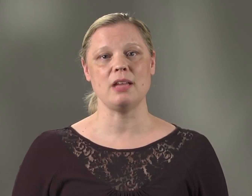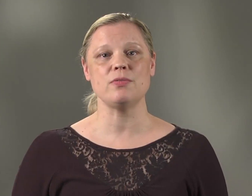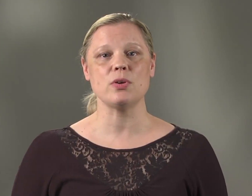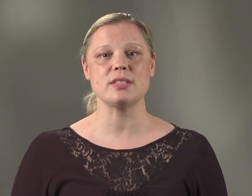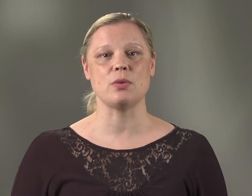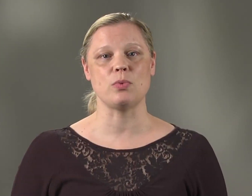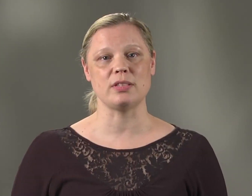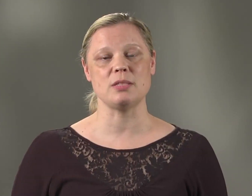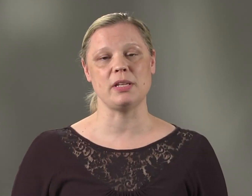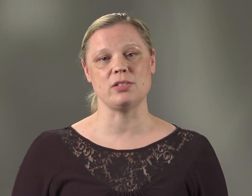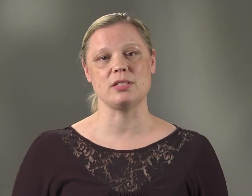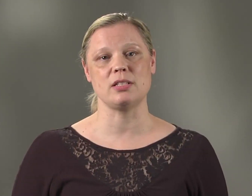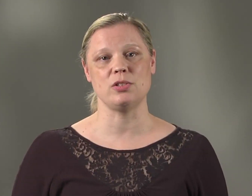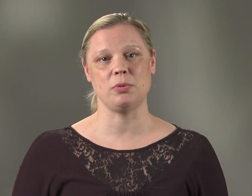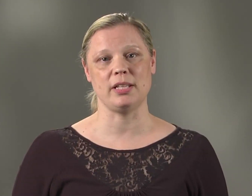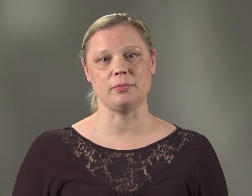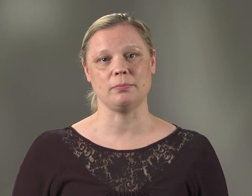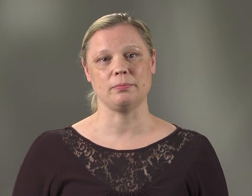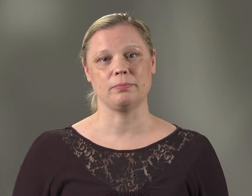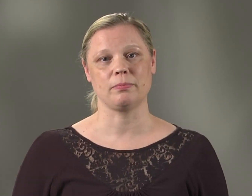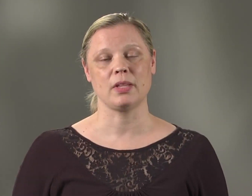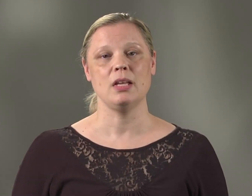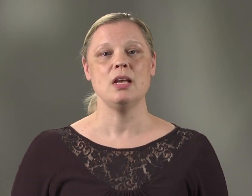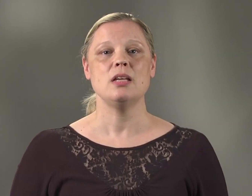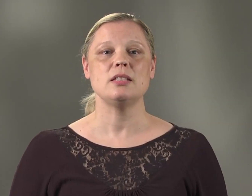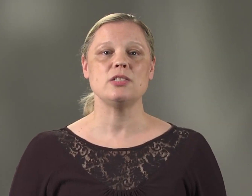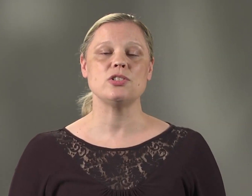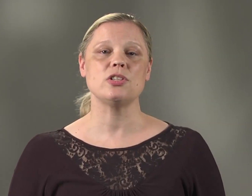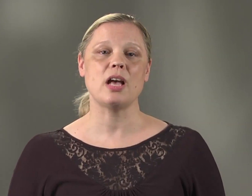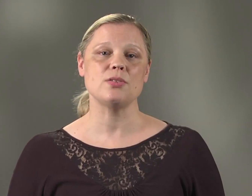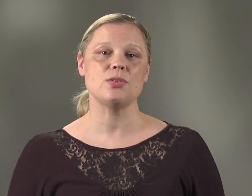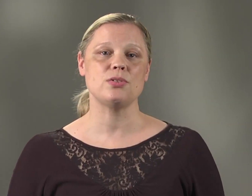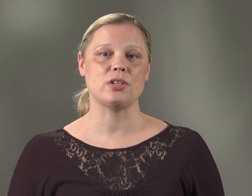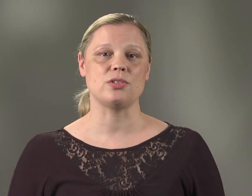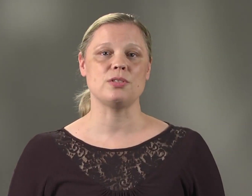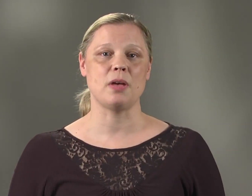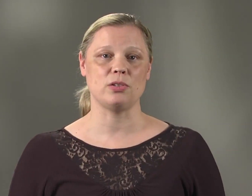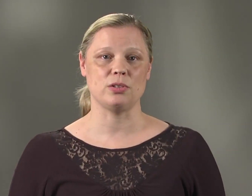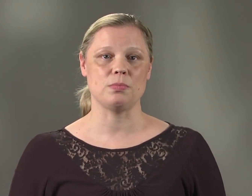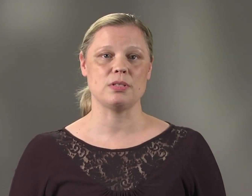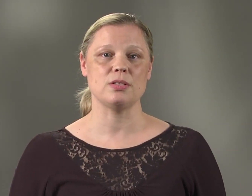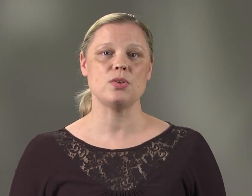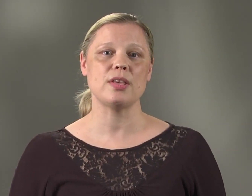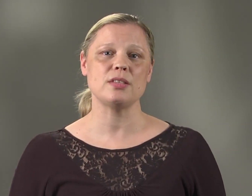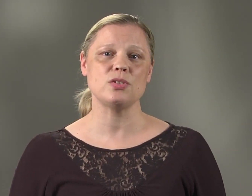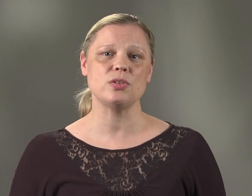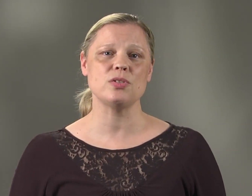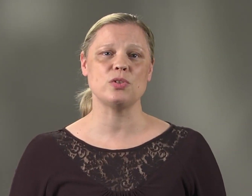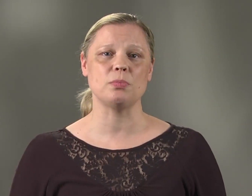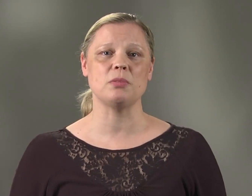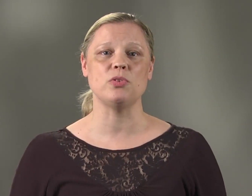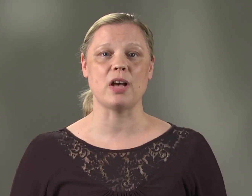and focus on what the speaker's contributing. Teachers should also structure small groups so that the student's group can move